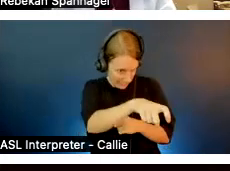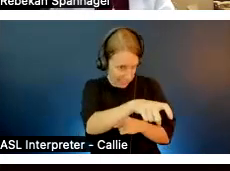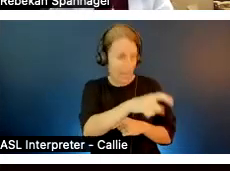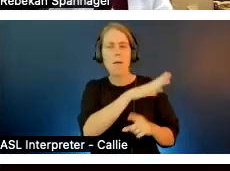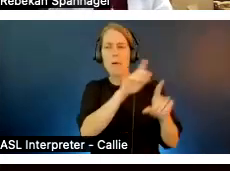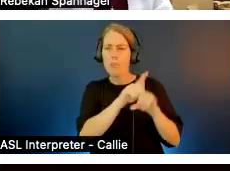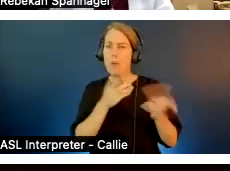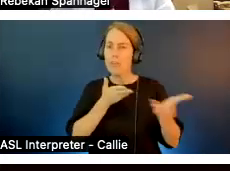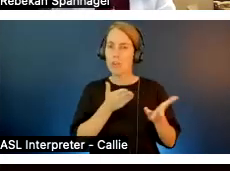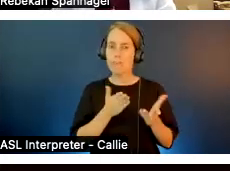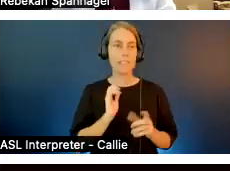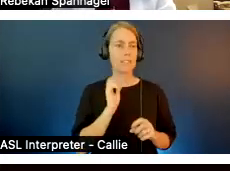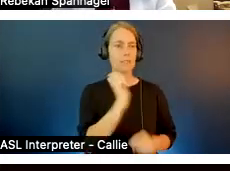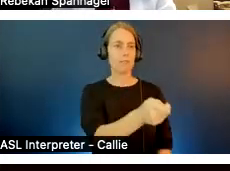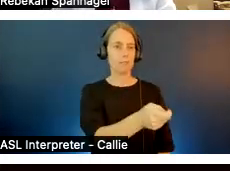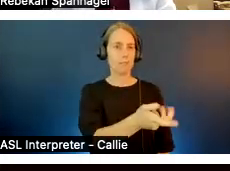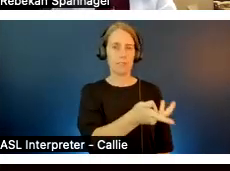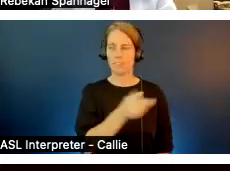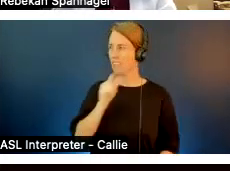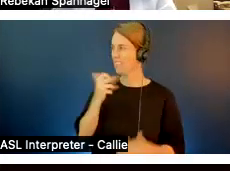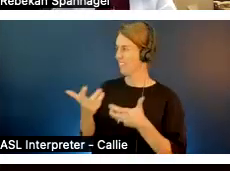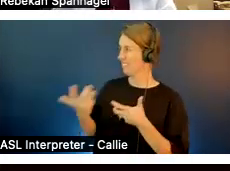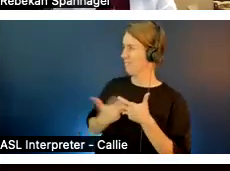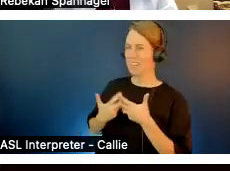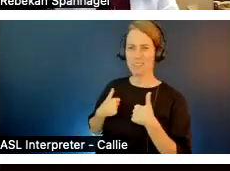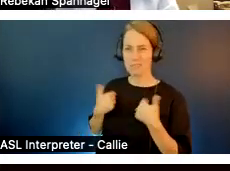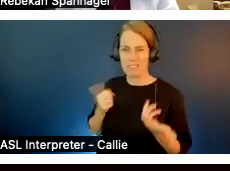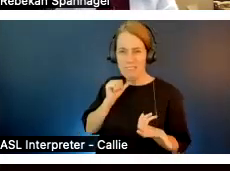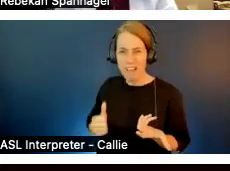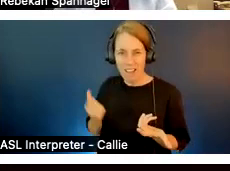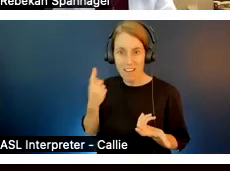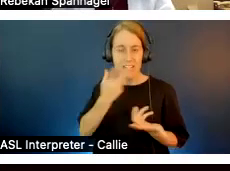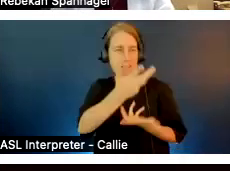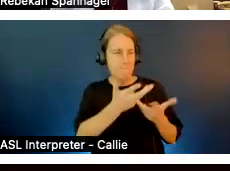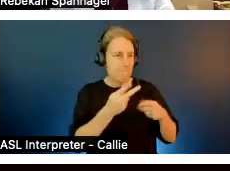so for example if an individual wants to live independently what services are they going to